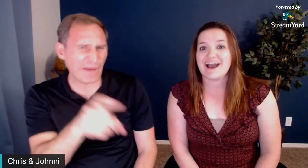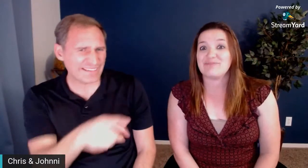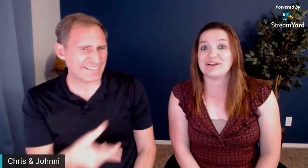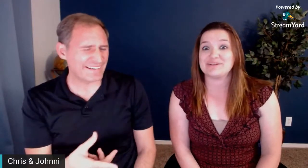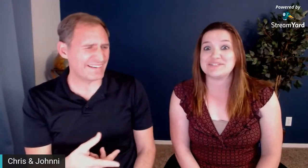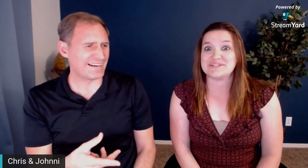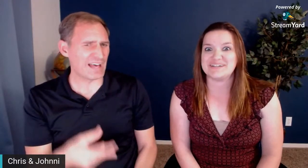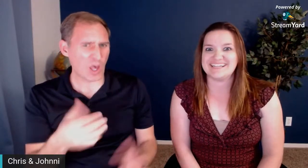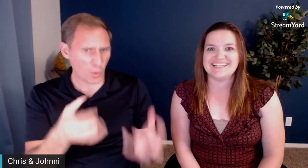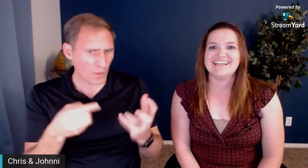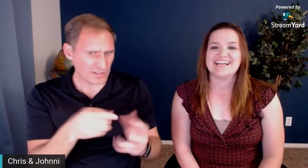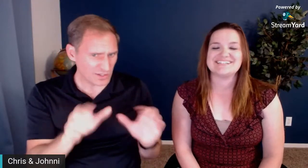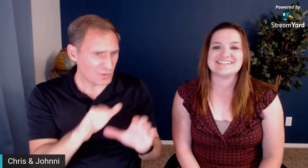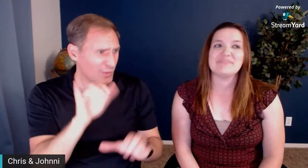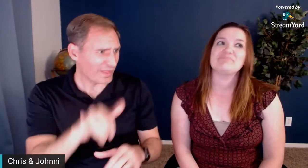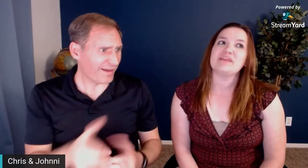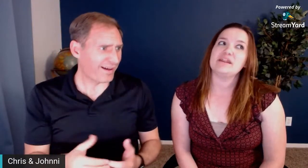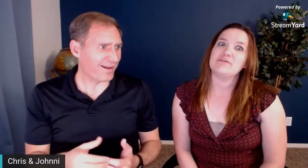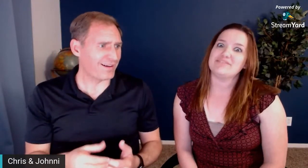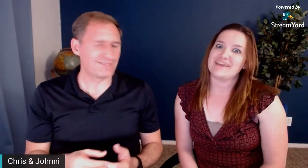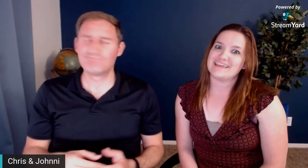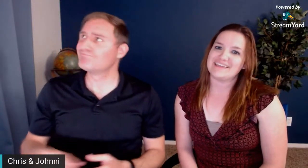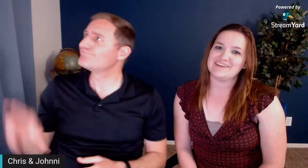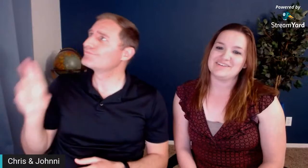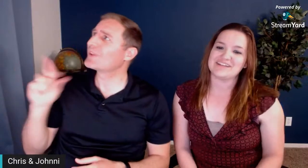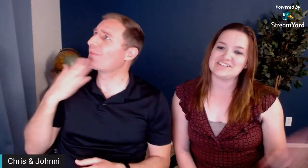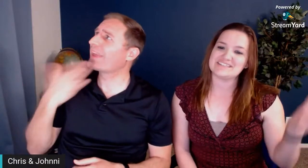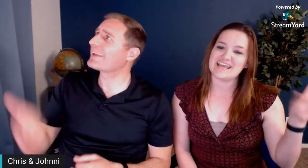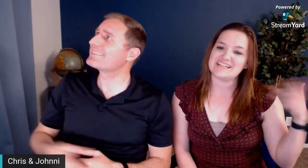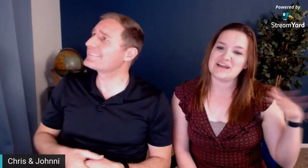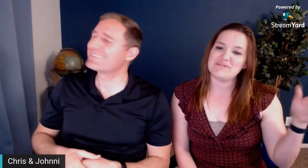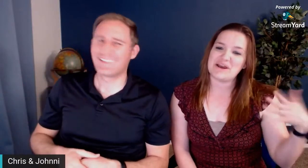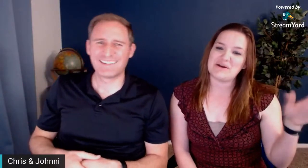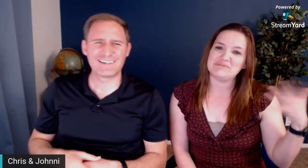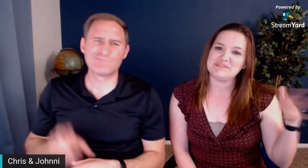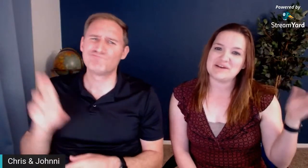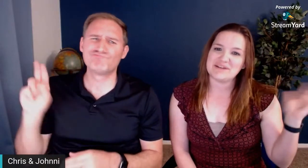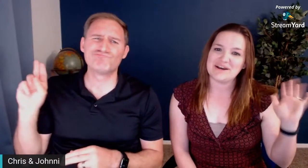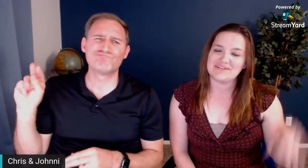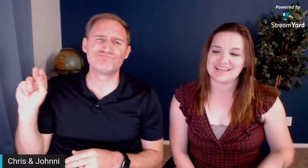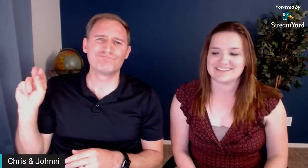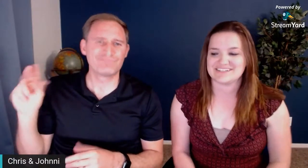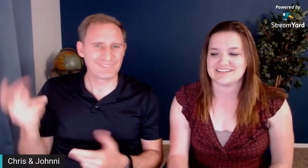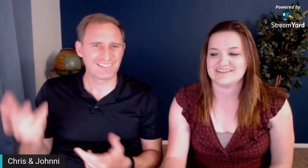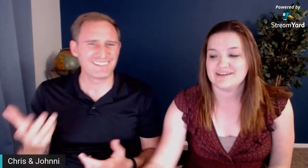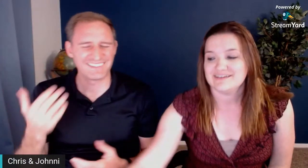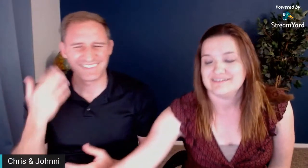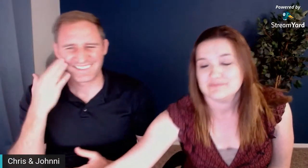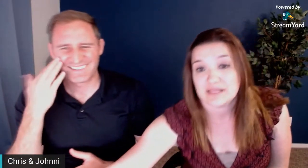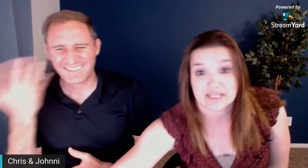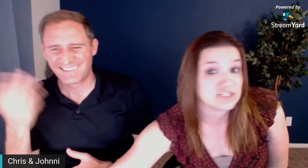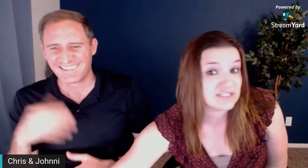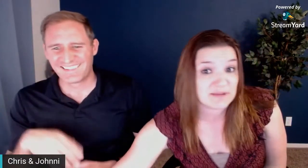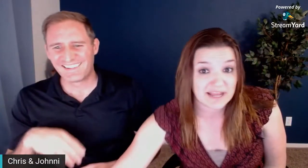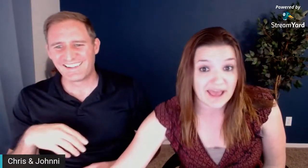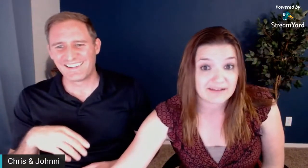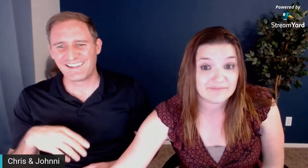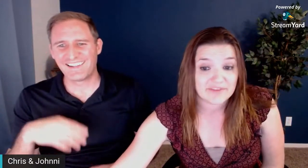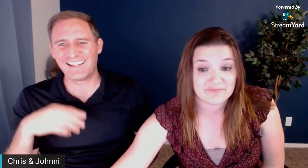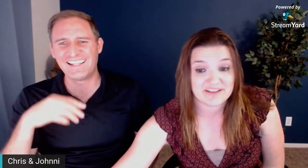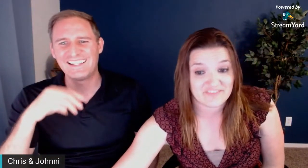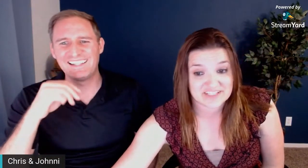i want you to do it no thank you like she's like no no no no like she unless she's my dad if it's